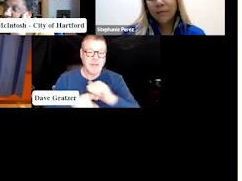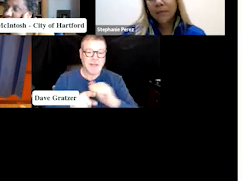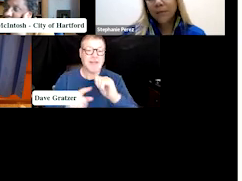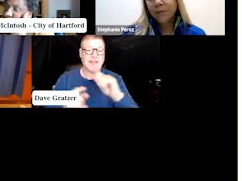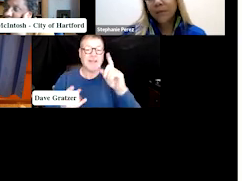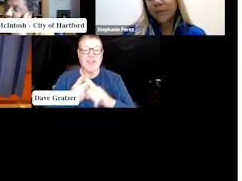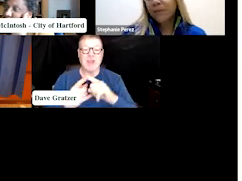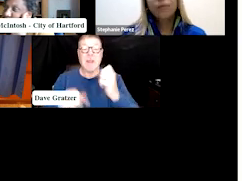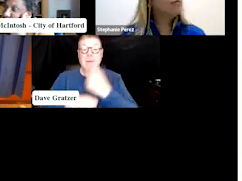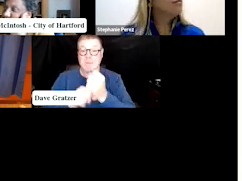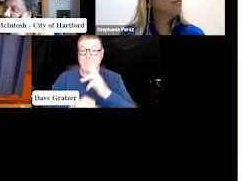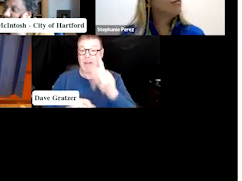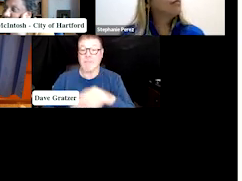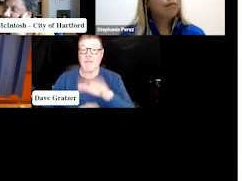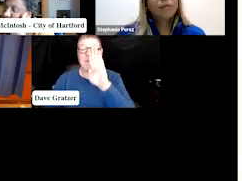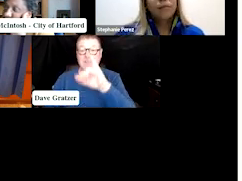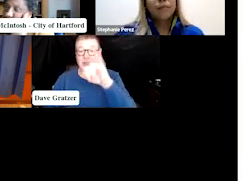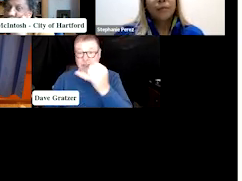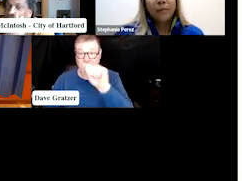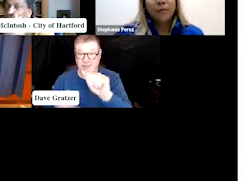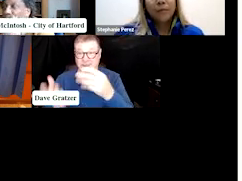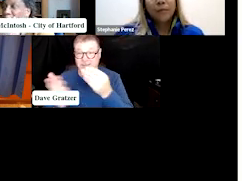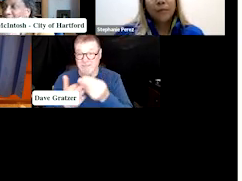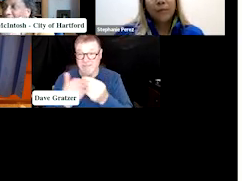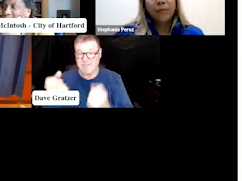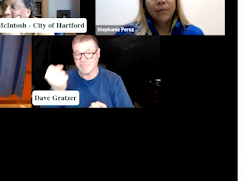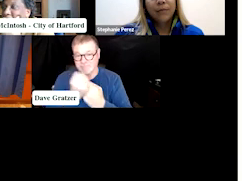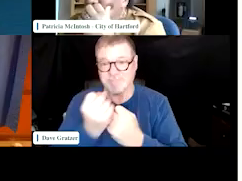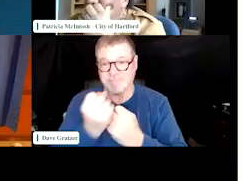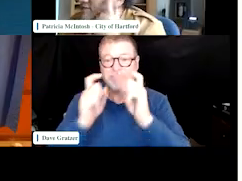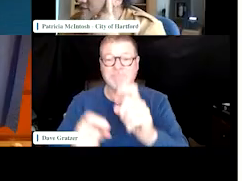is made up, it's a BJA-funded program, it's made up of the University of Cincinnati,